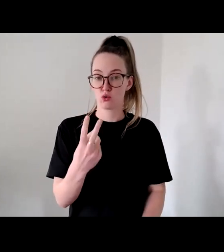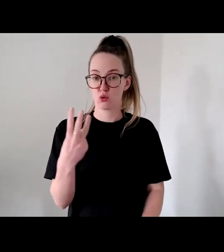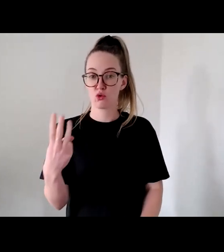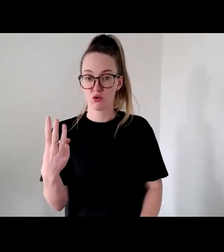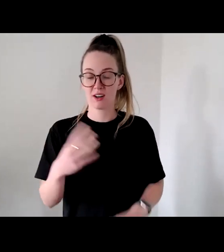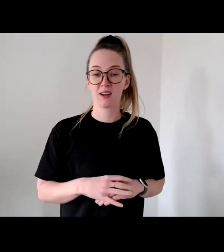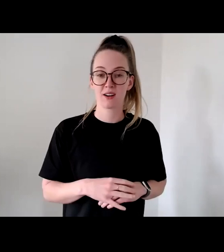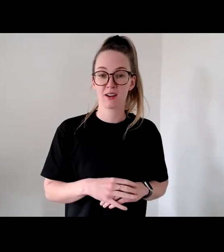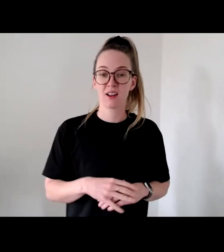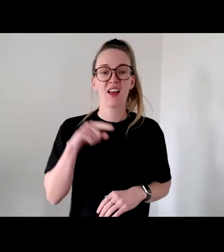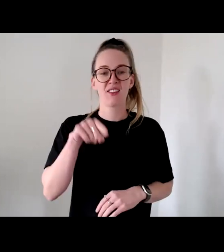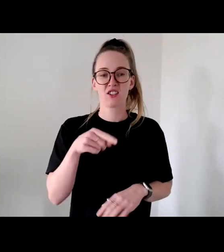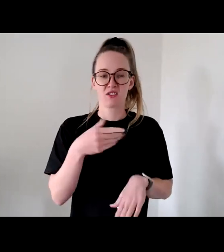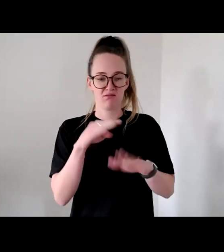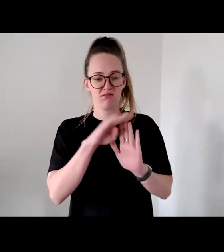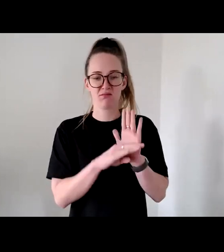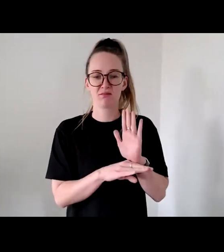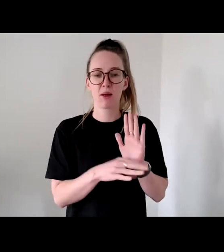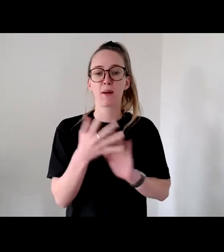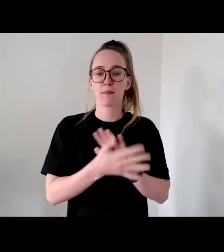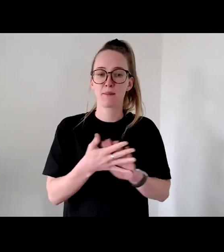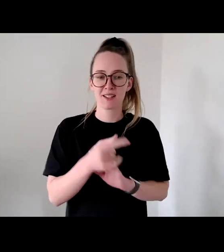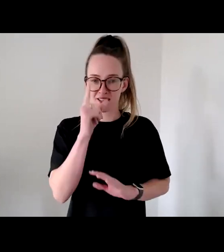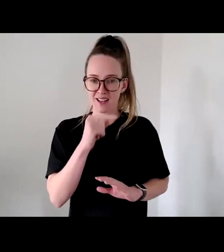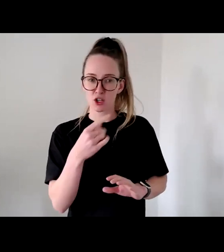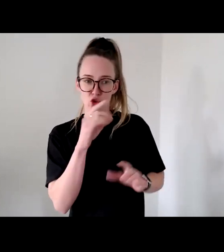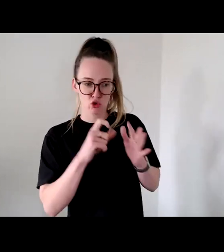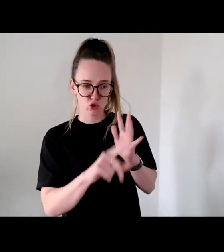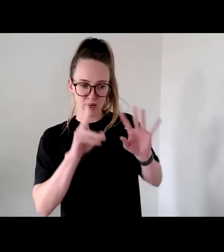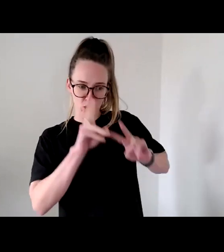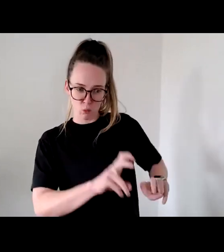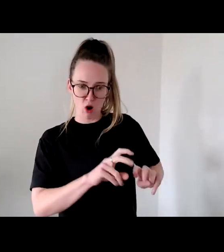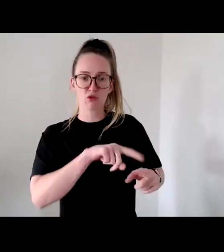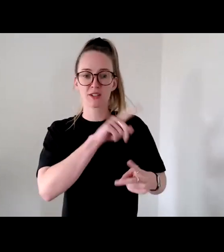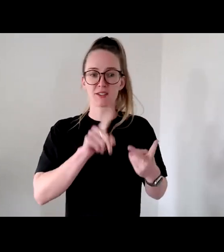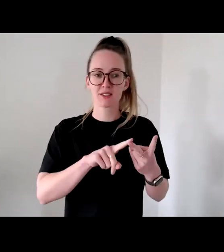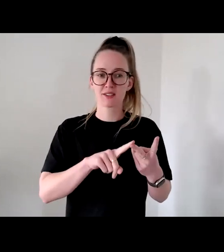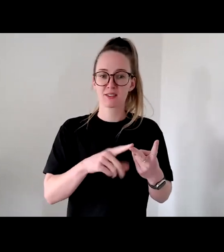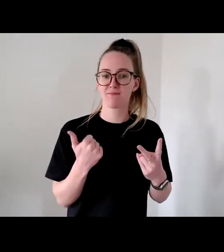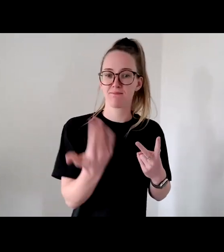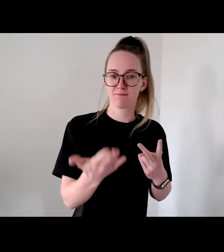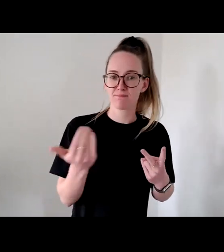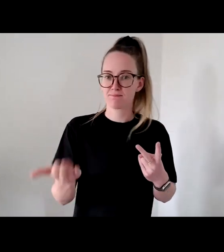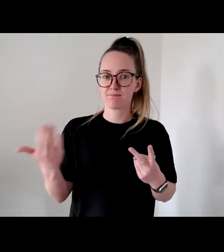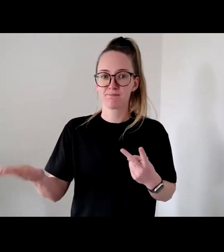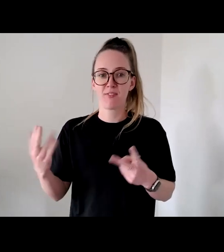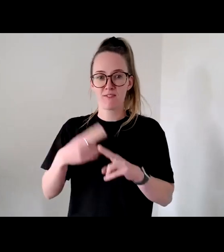inquiries, issue compliance notices and enter into enforceable undertakings. The Commission has